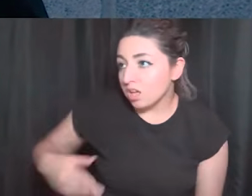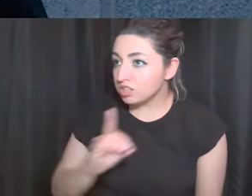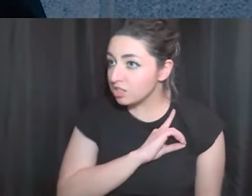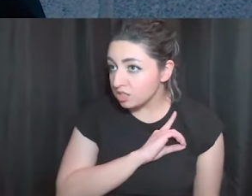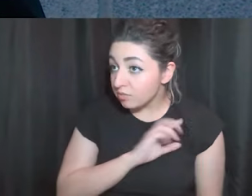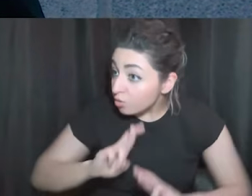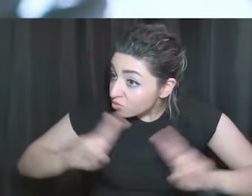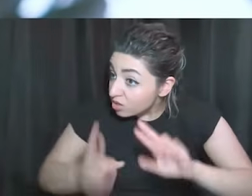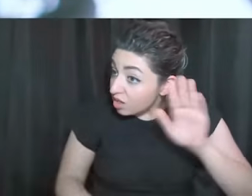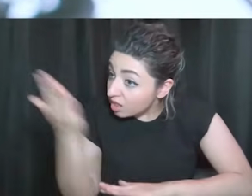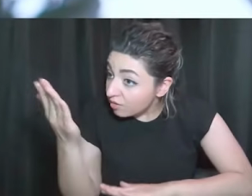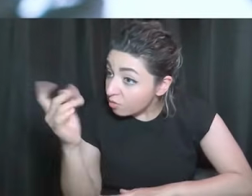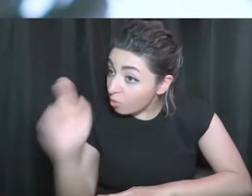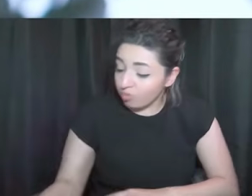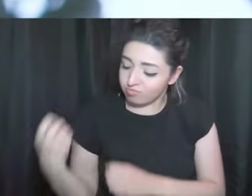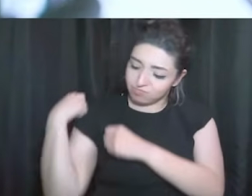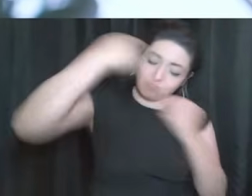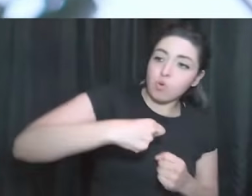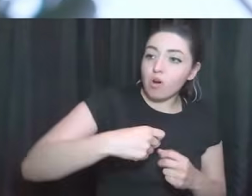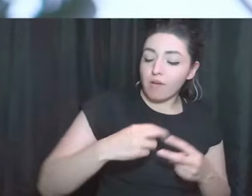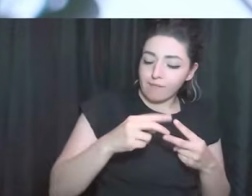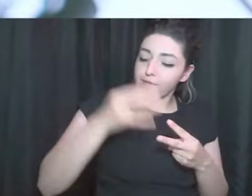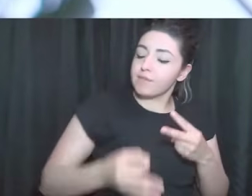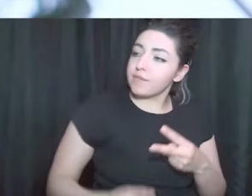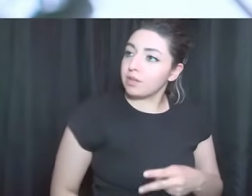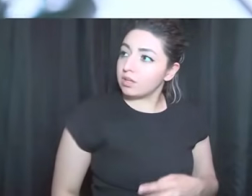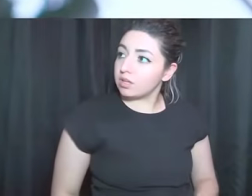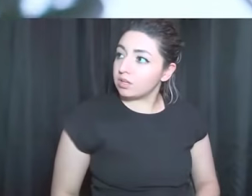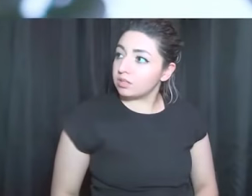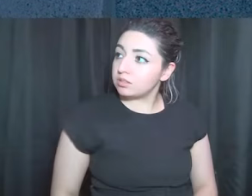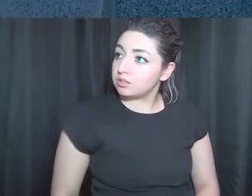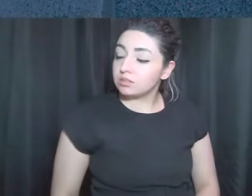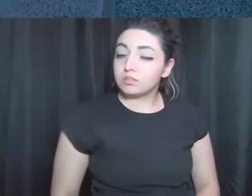We're going to be late, Detective. Are you ready to head to the scene, or should I throw you over my shoulder and carry you?